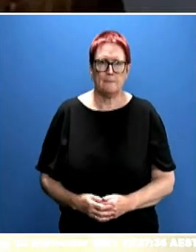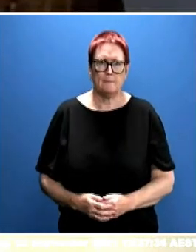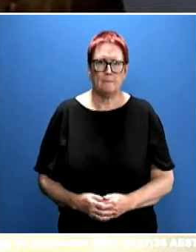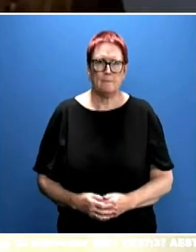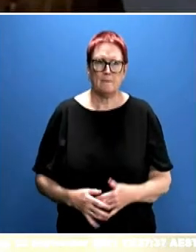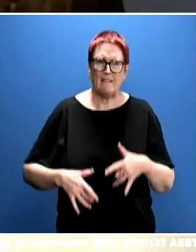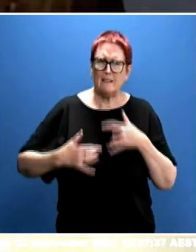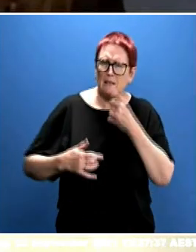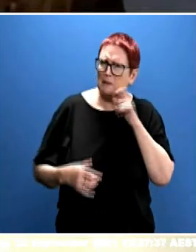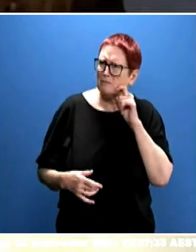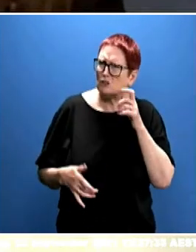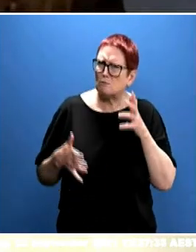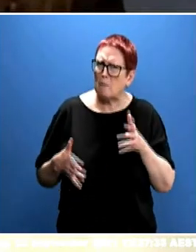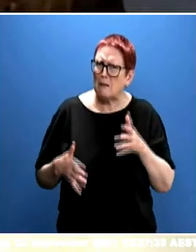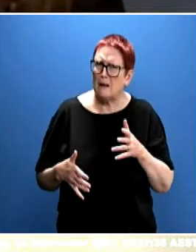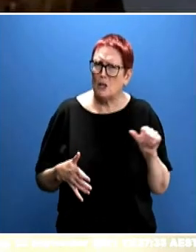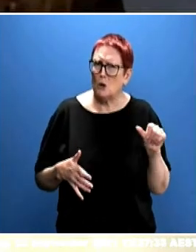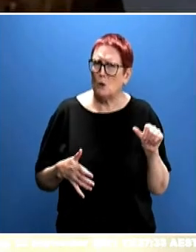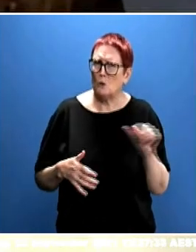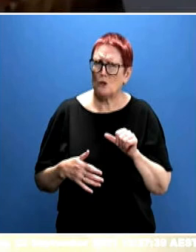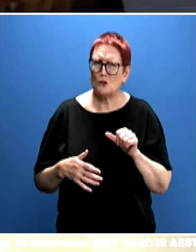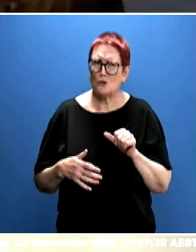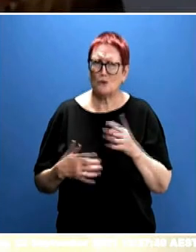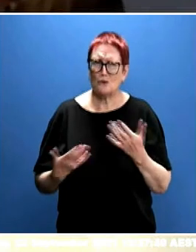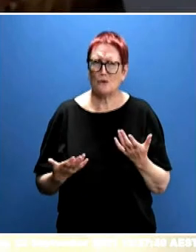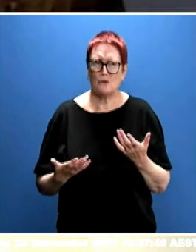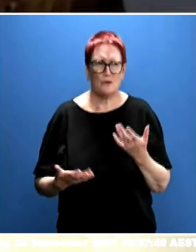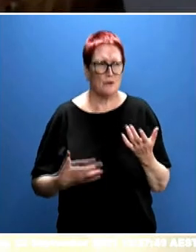seem a trifle curious that we should be examining the way this centre works